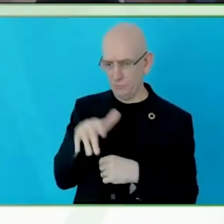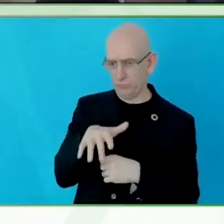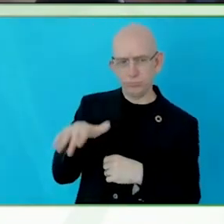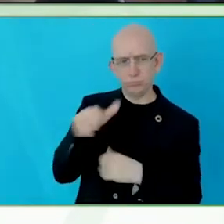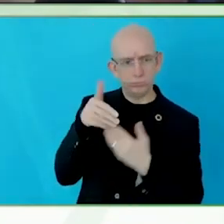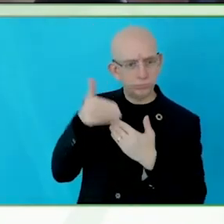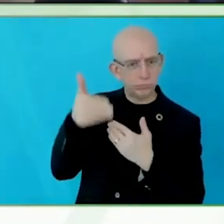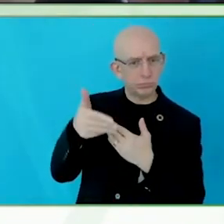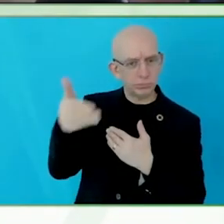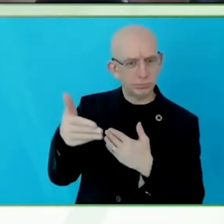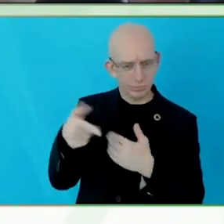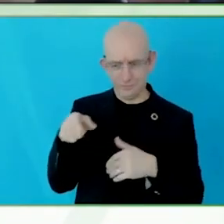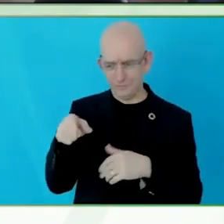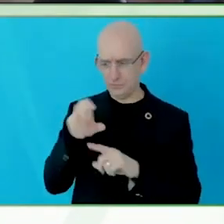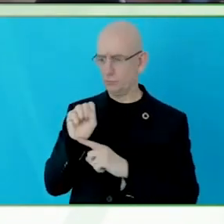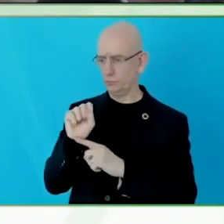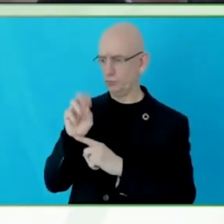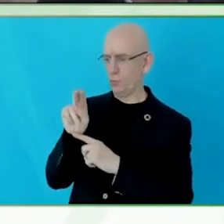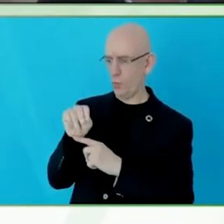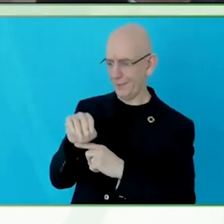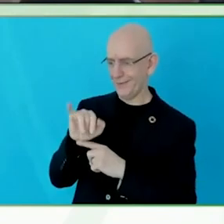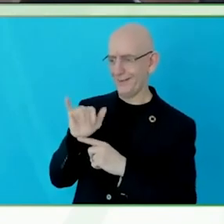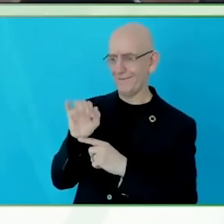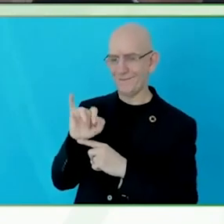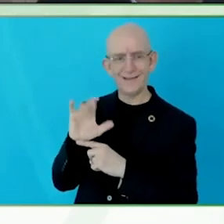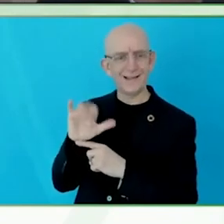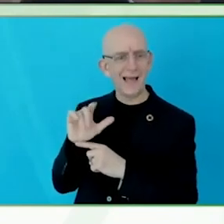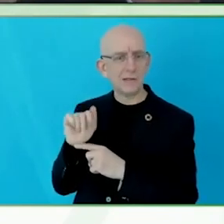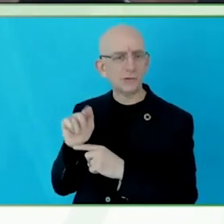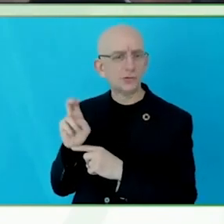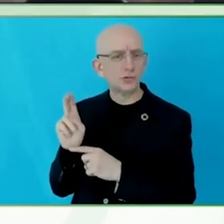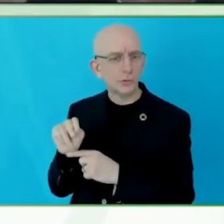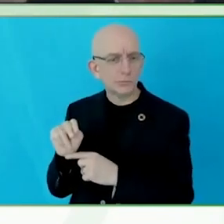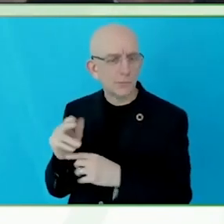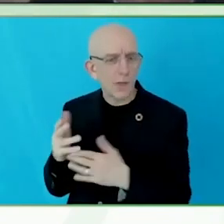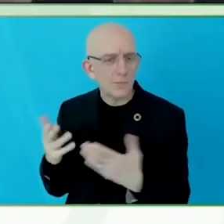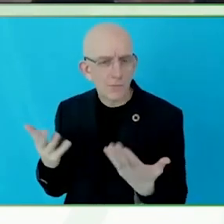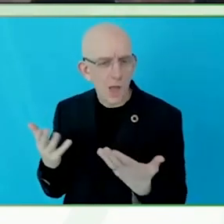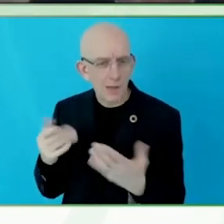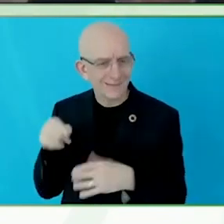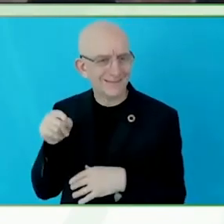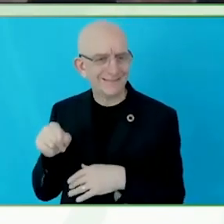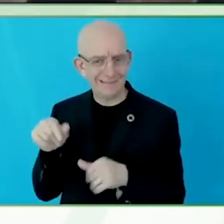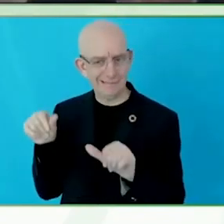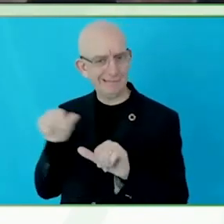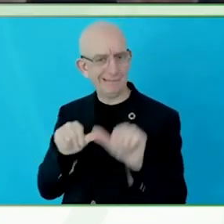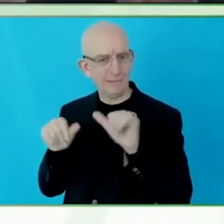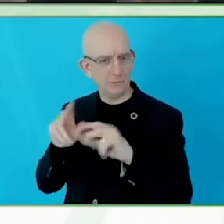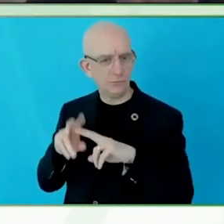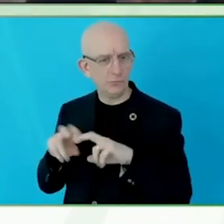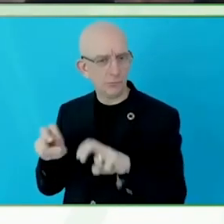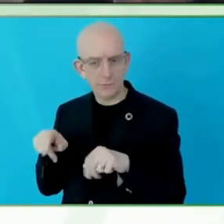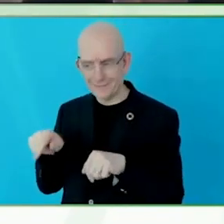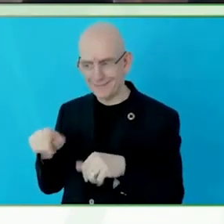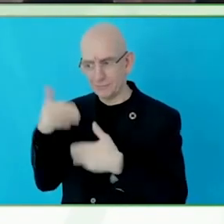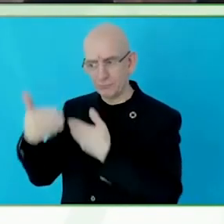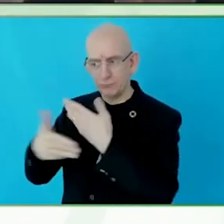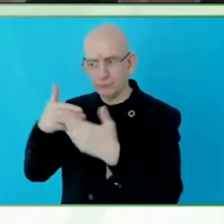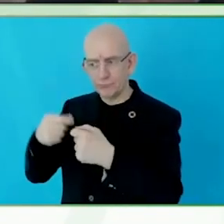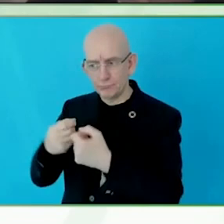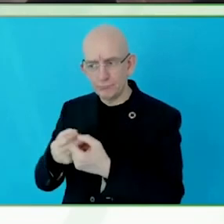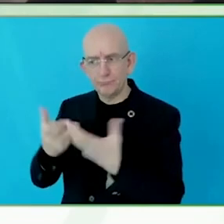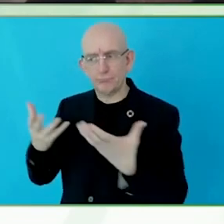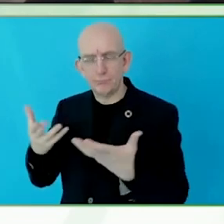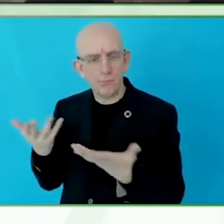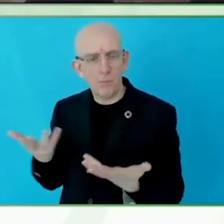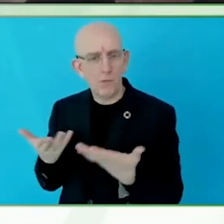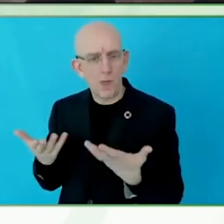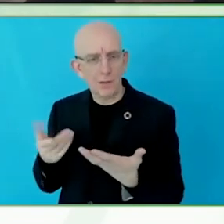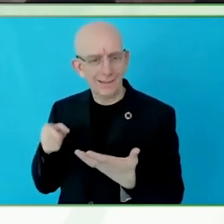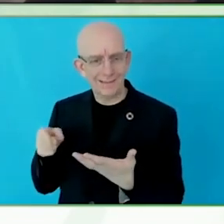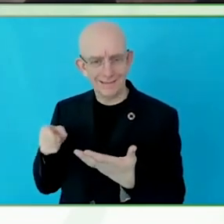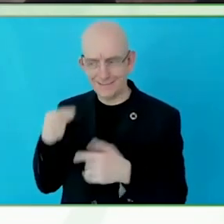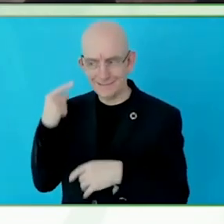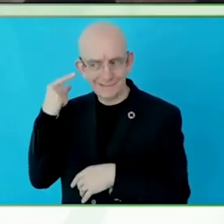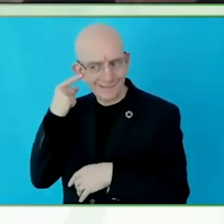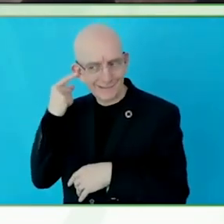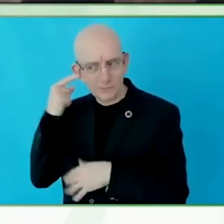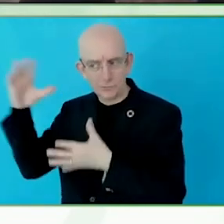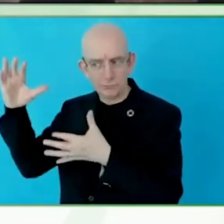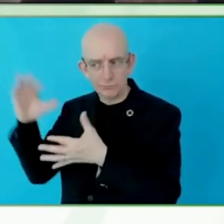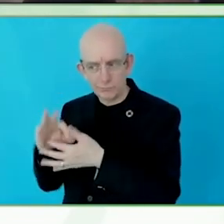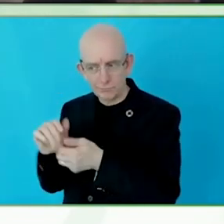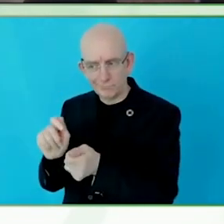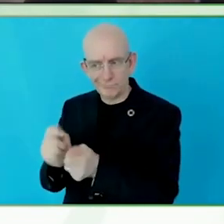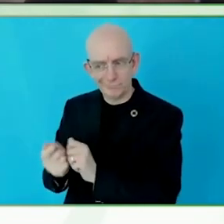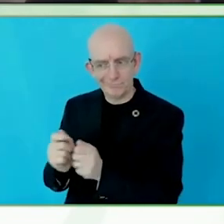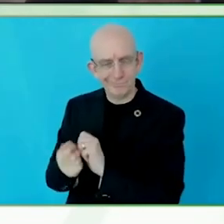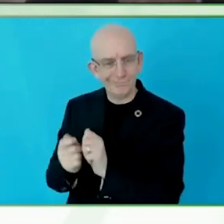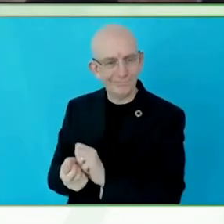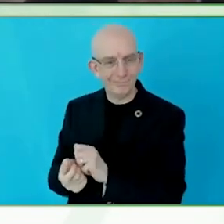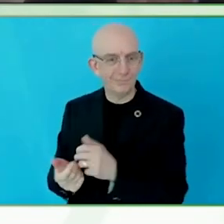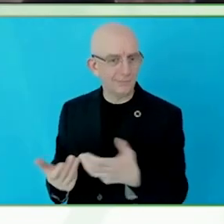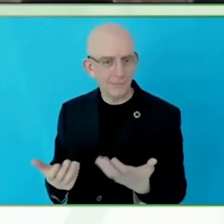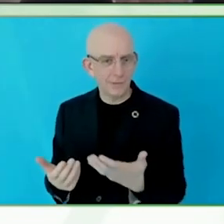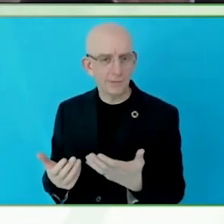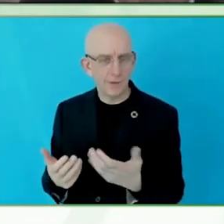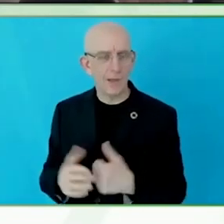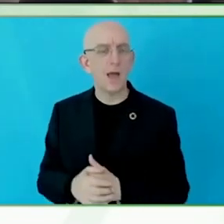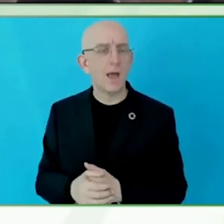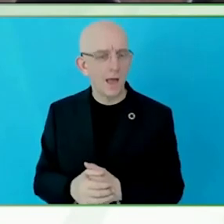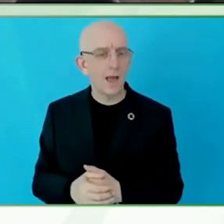I perceive sonification in the field of space science, so now that